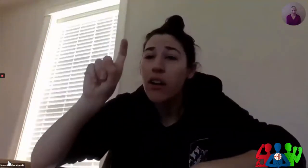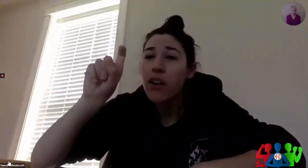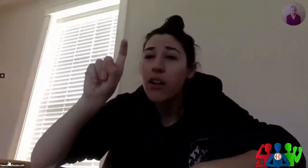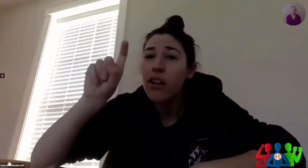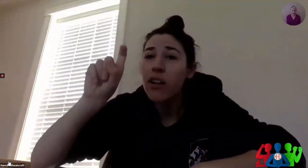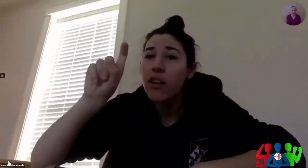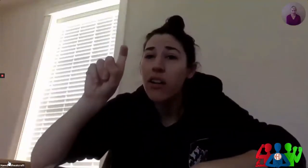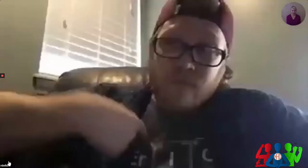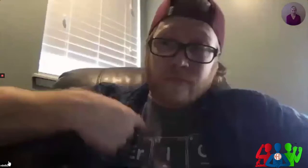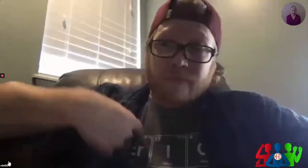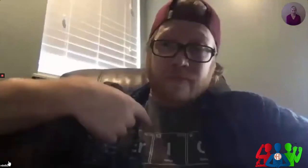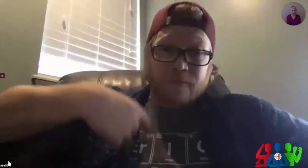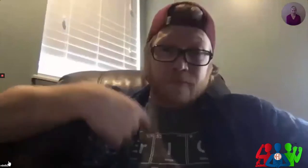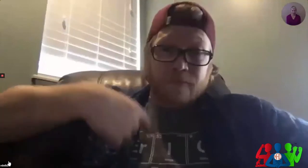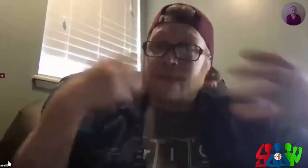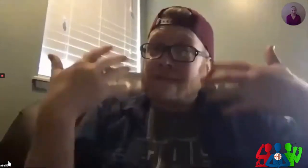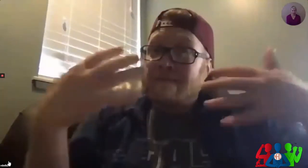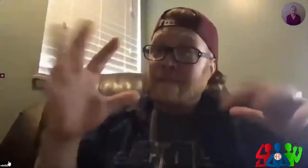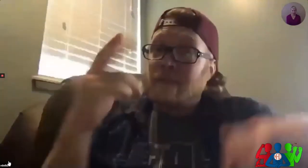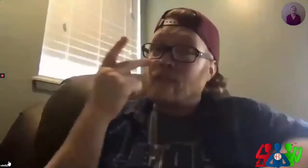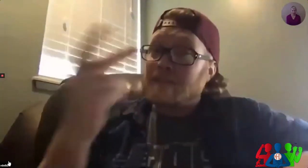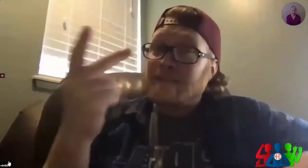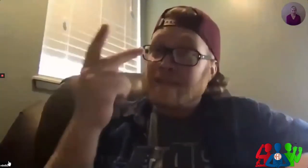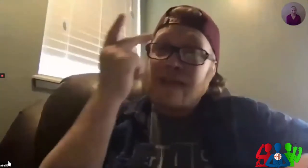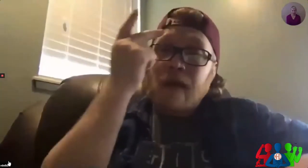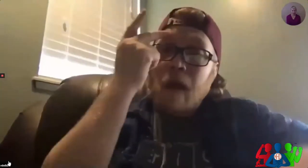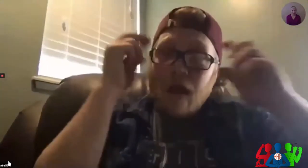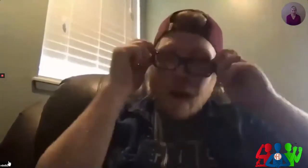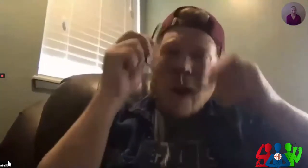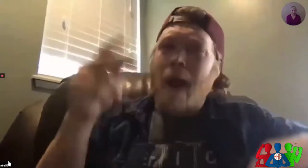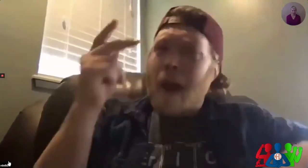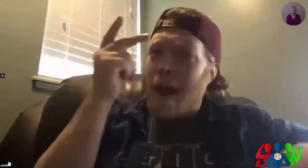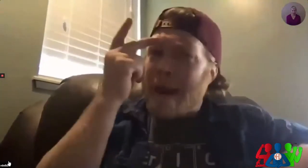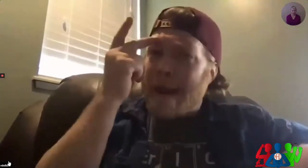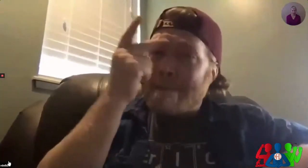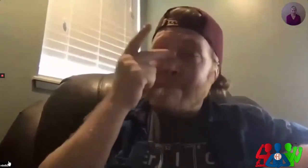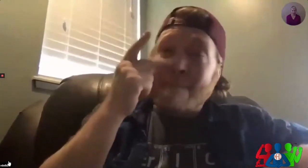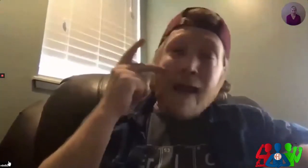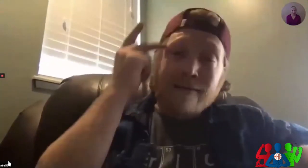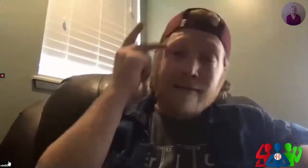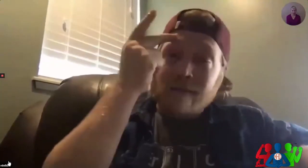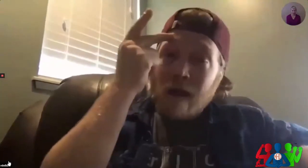Well, I have seen people sign panda this way.